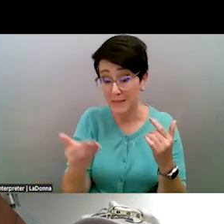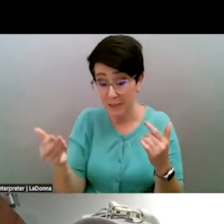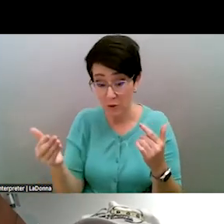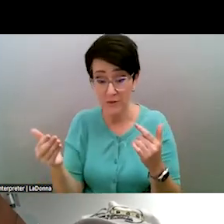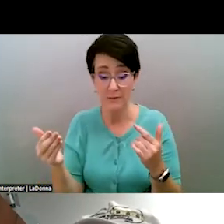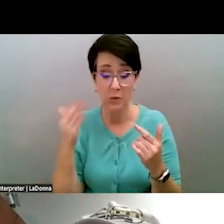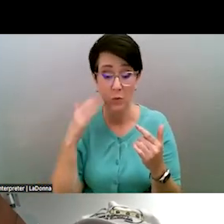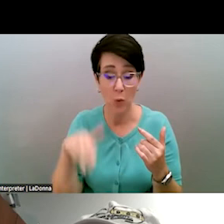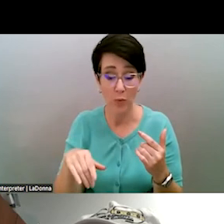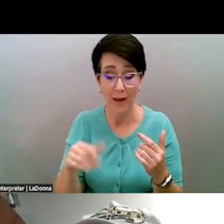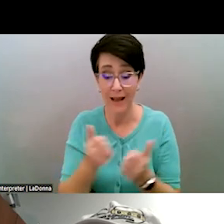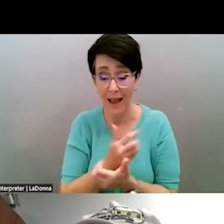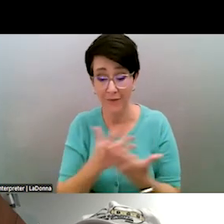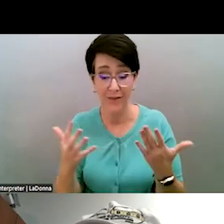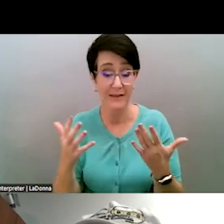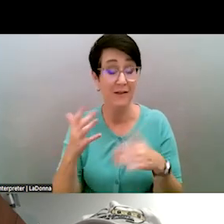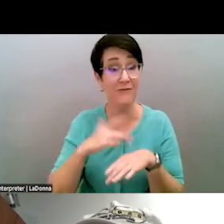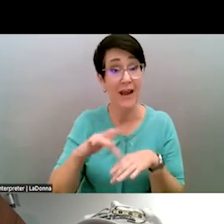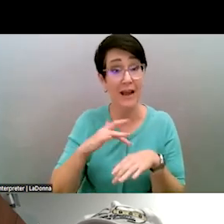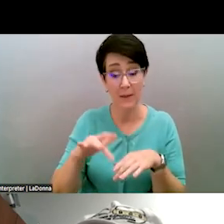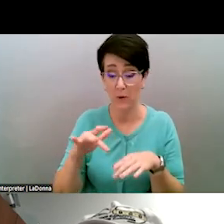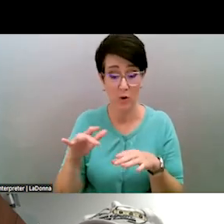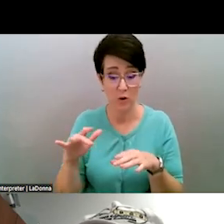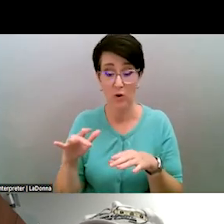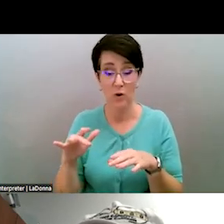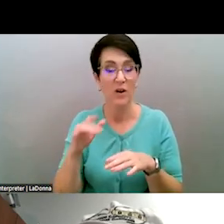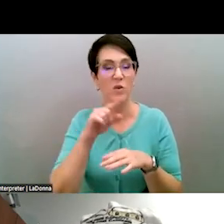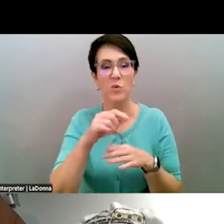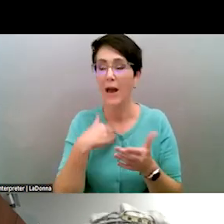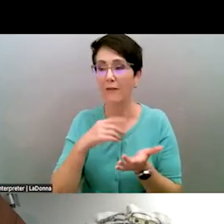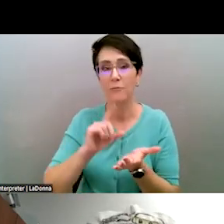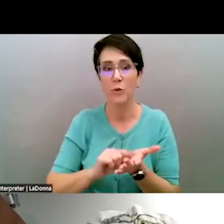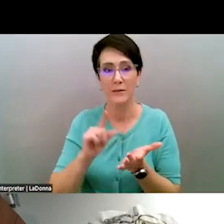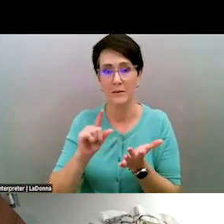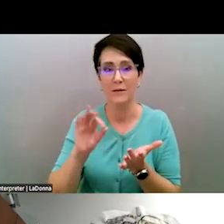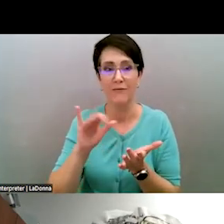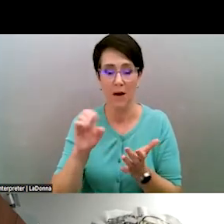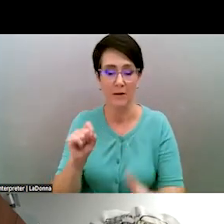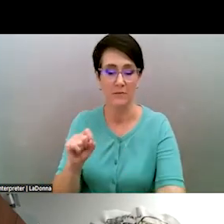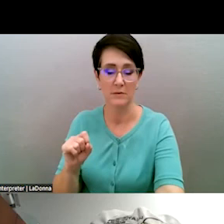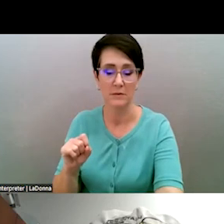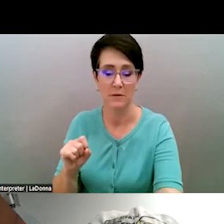EVERYTHING THAT IS A AVAILABLE THERE ARE THE PRINT FILES. ON, ON, OUR SITE. ON THE, ON, IN THE TOOL